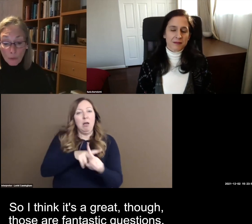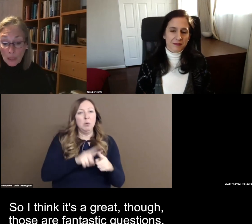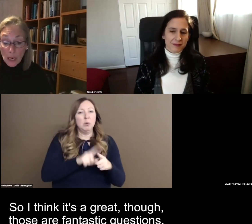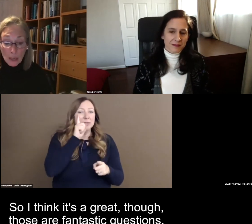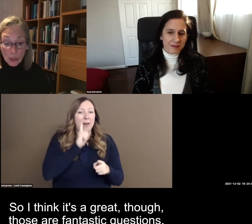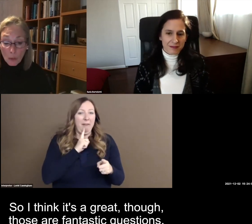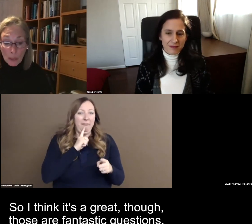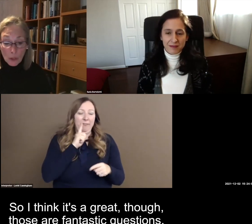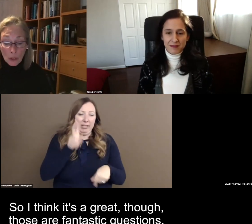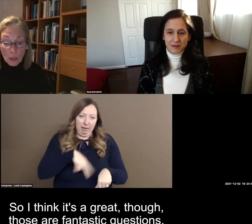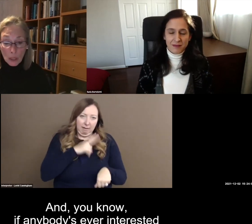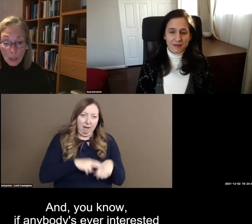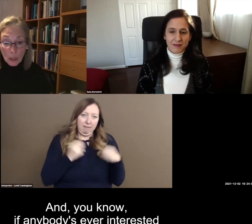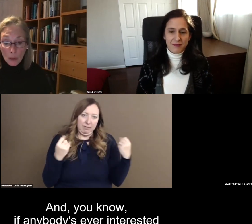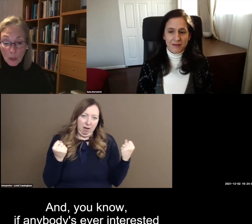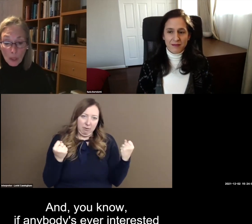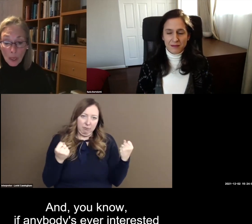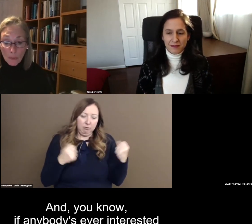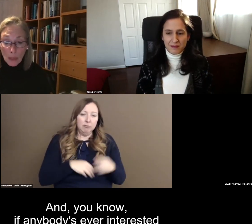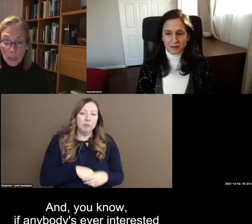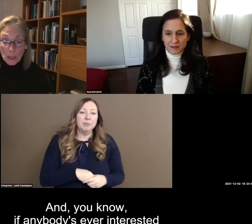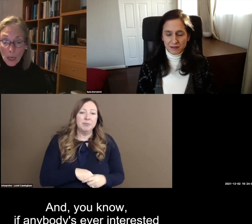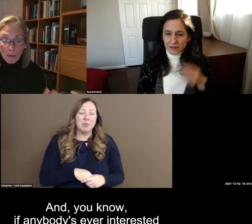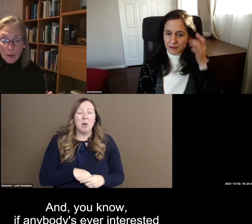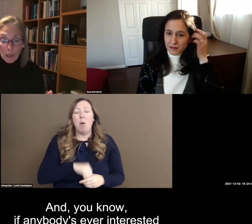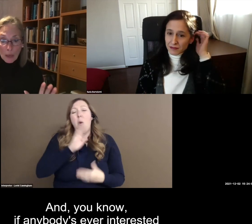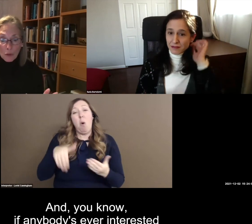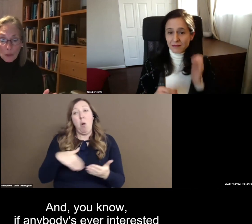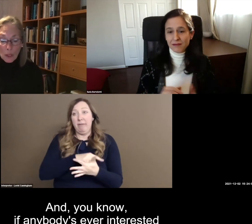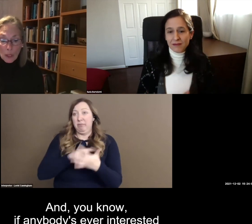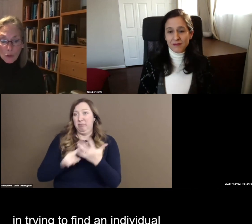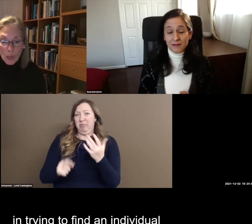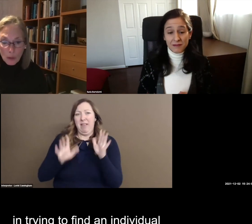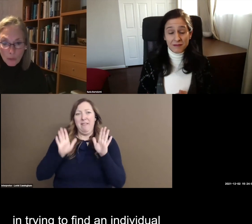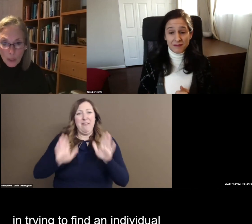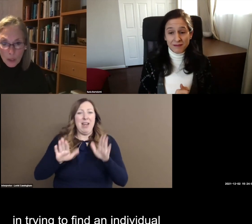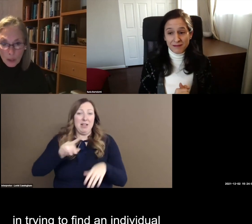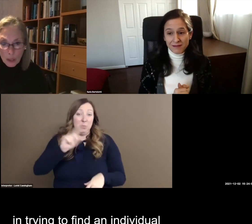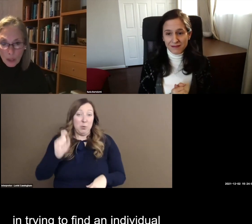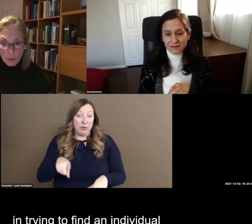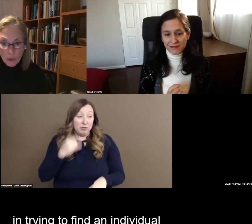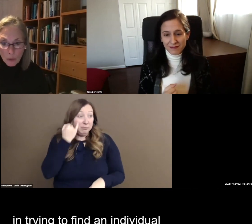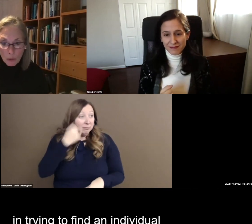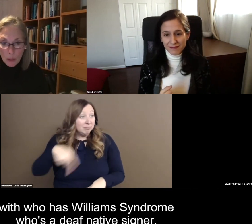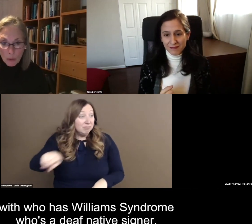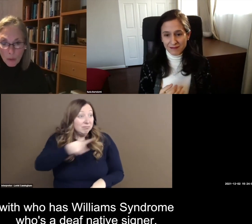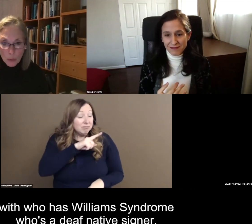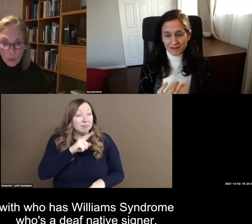fantastic questions and you know if anybody's ever interested in trying to